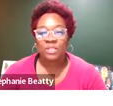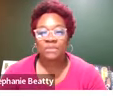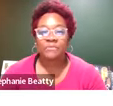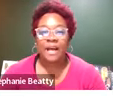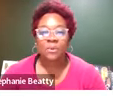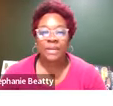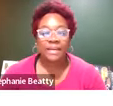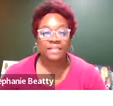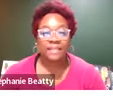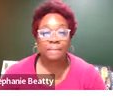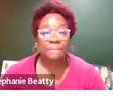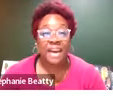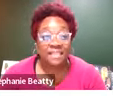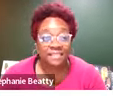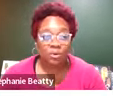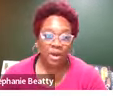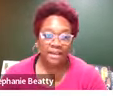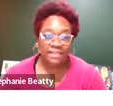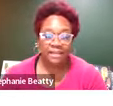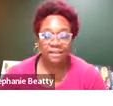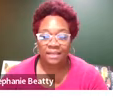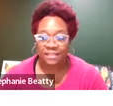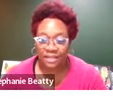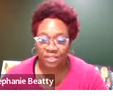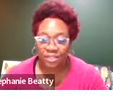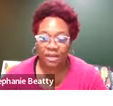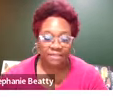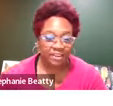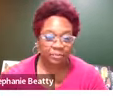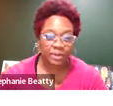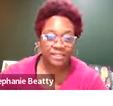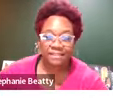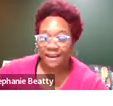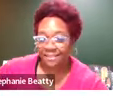Which of the following is the best way to get the attention of a Deaf person?